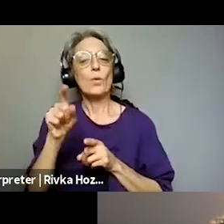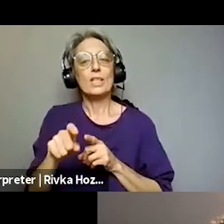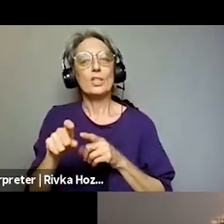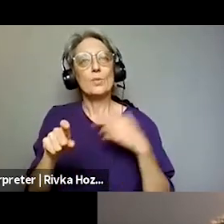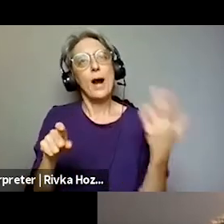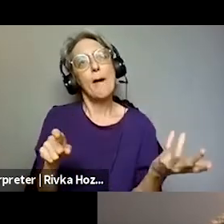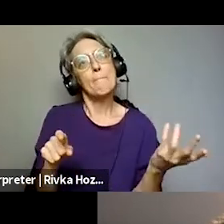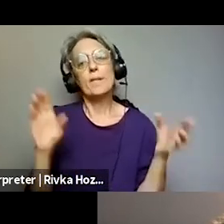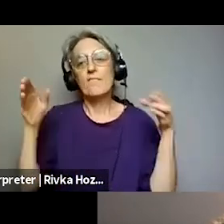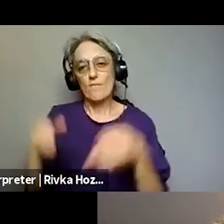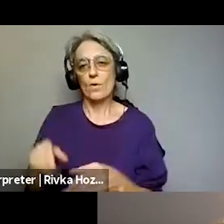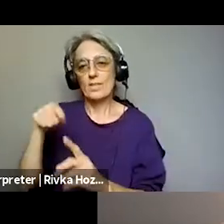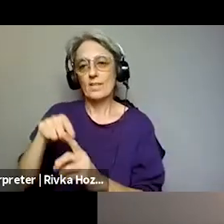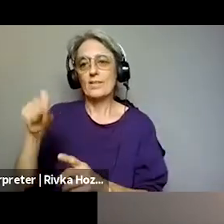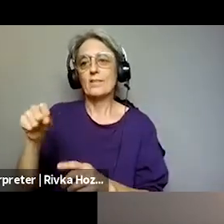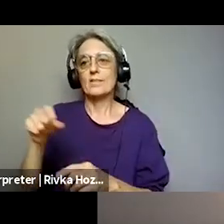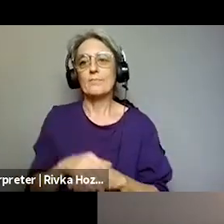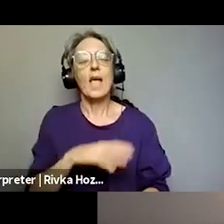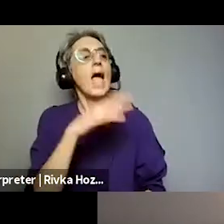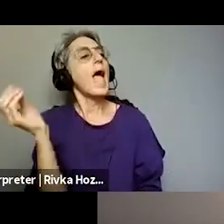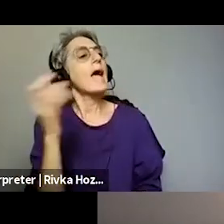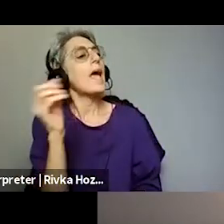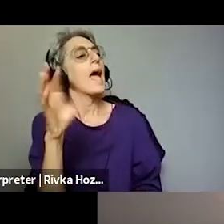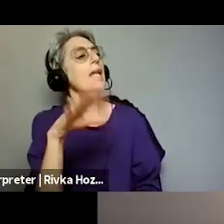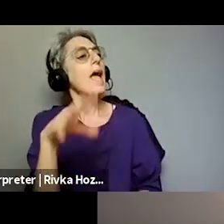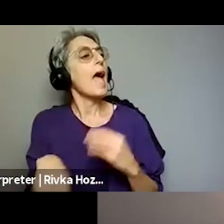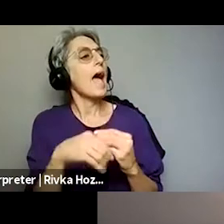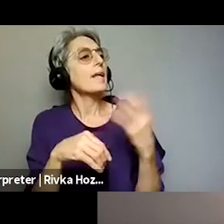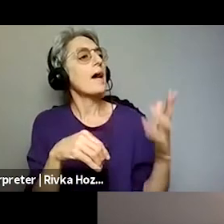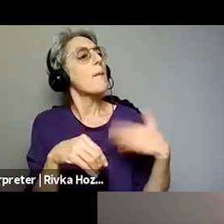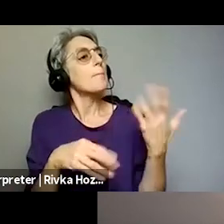[DR. ERIC RUBENSTEIN:] And to add that and maybe answering some other questions is that